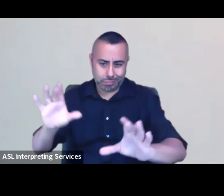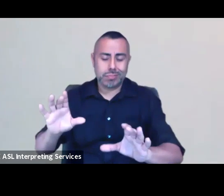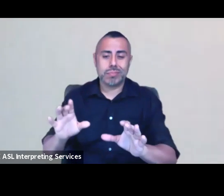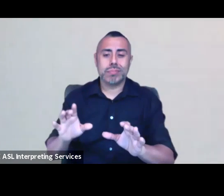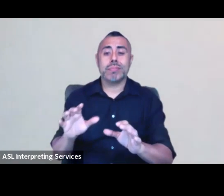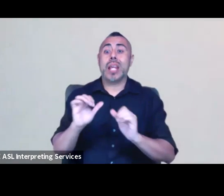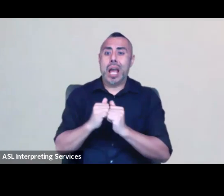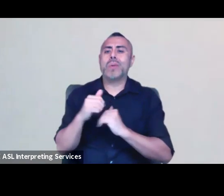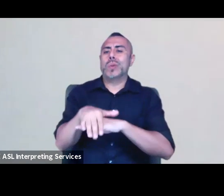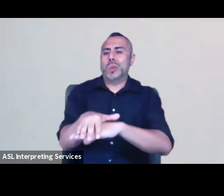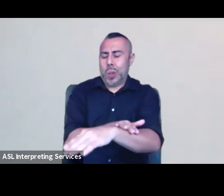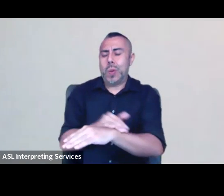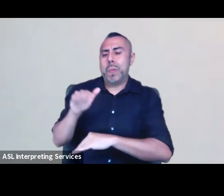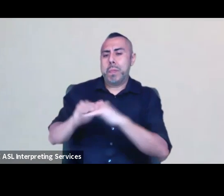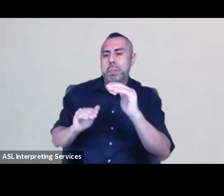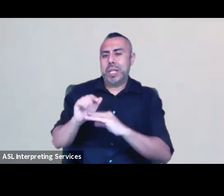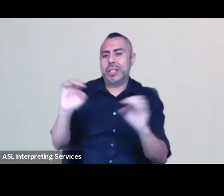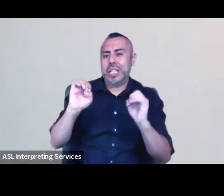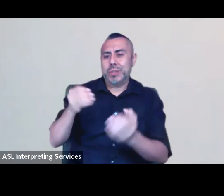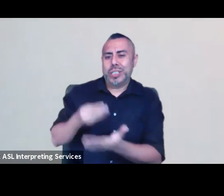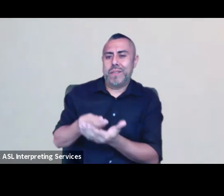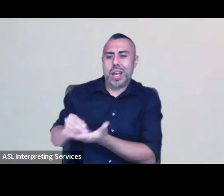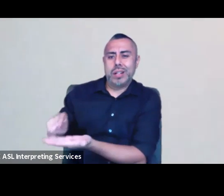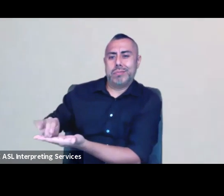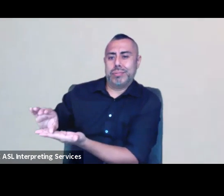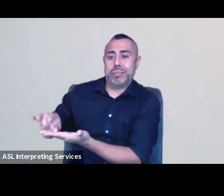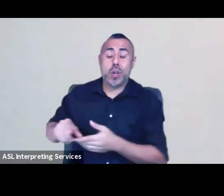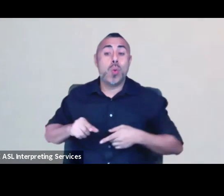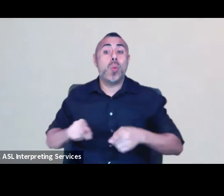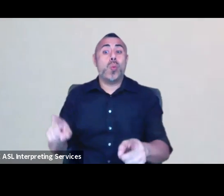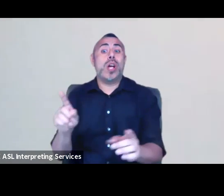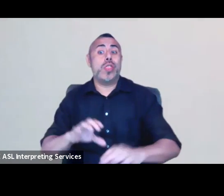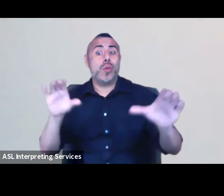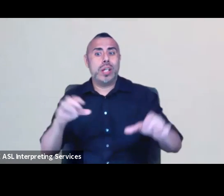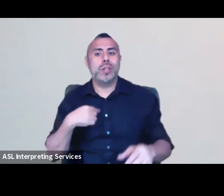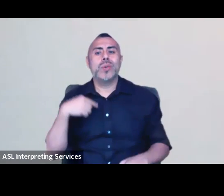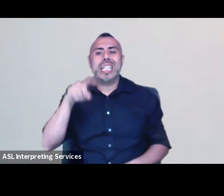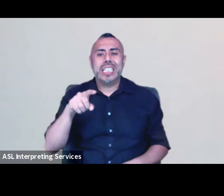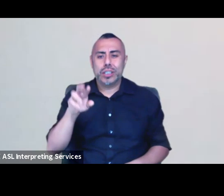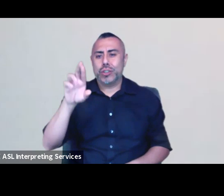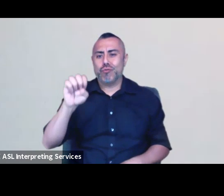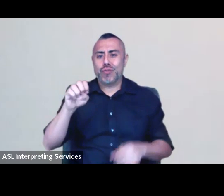we need to do some redistribution of wealth inside our arts communities and local communities